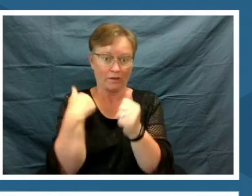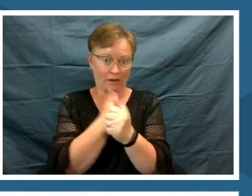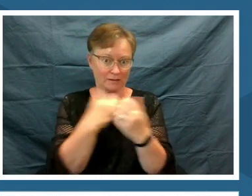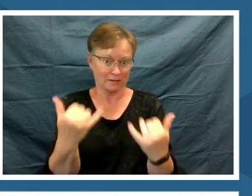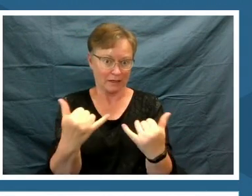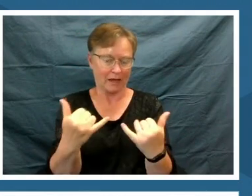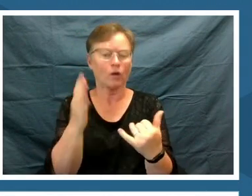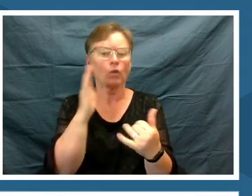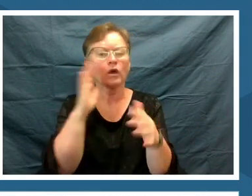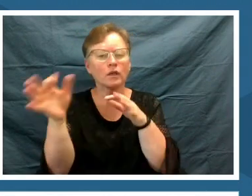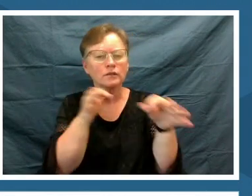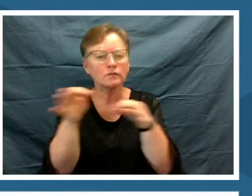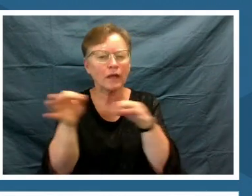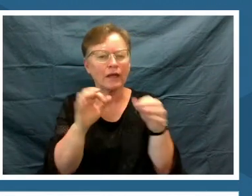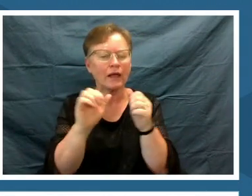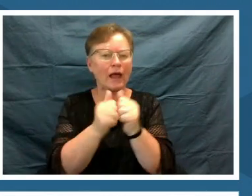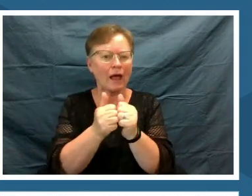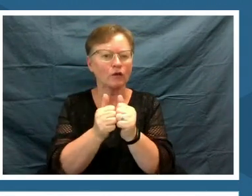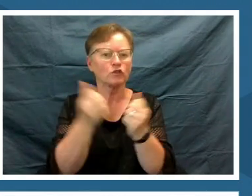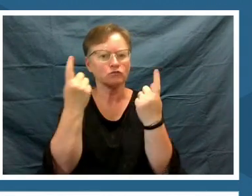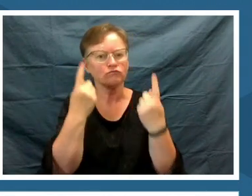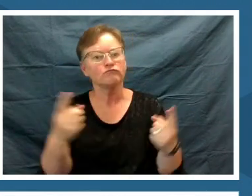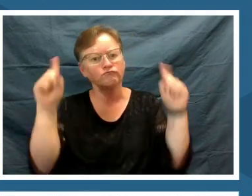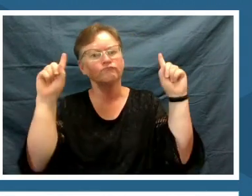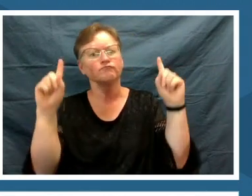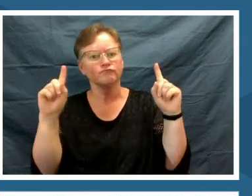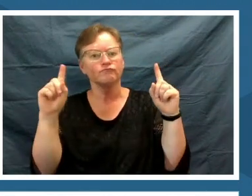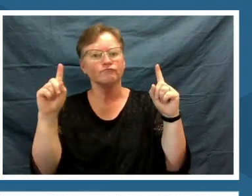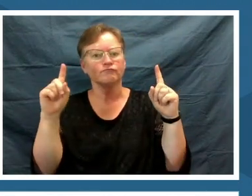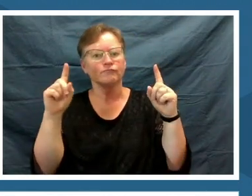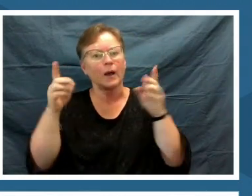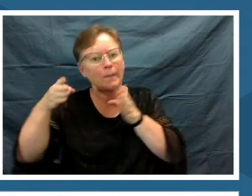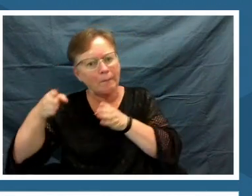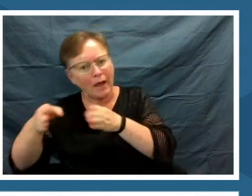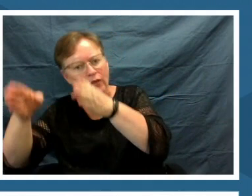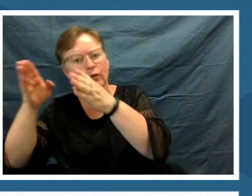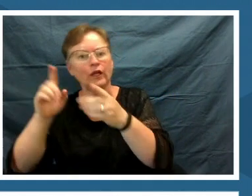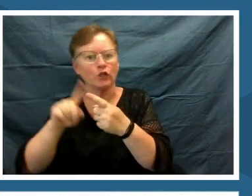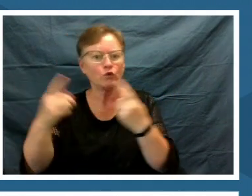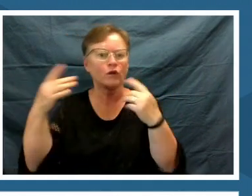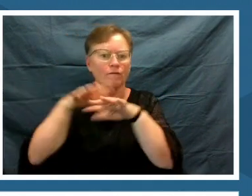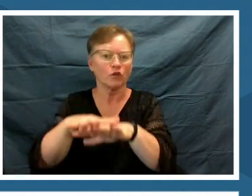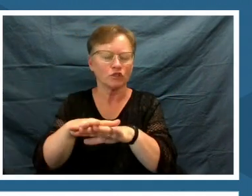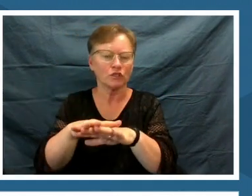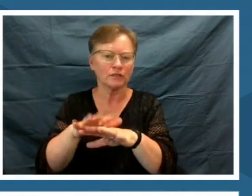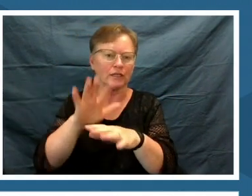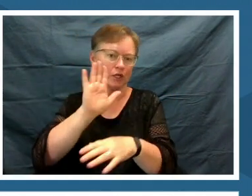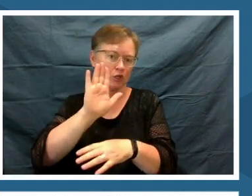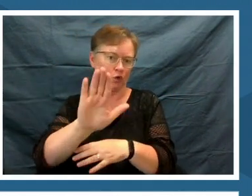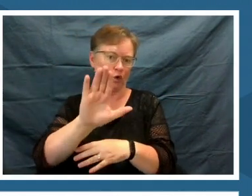to convergence in your steam classroom